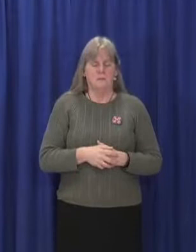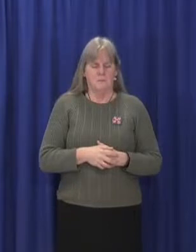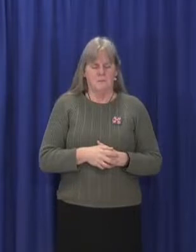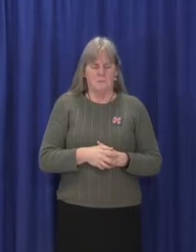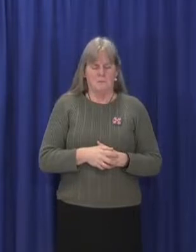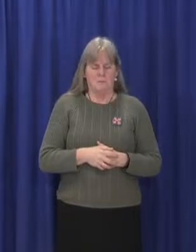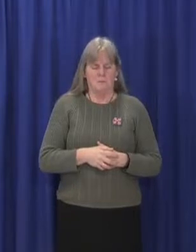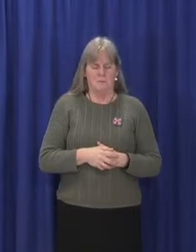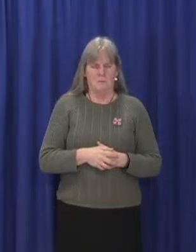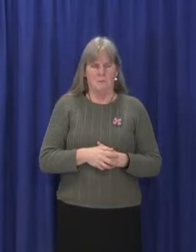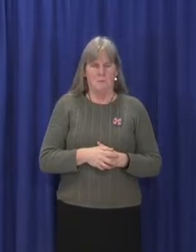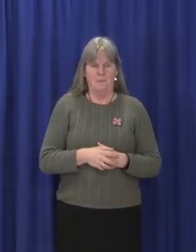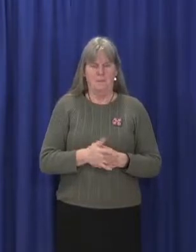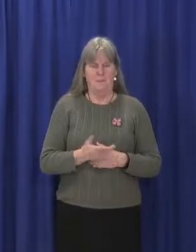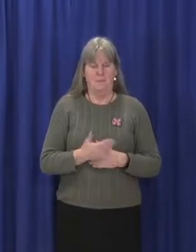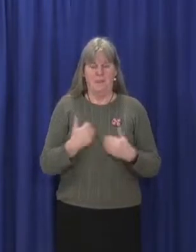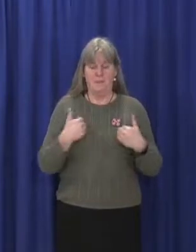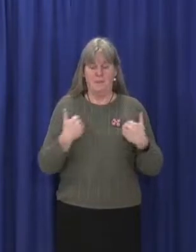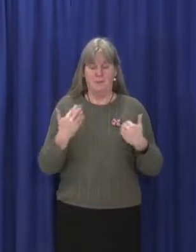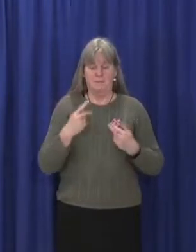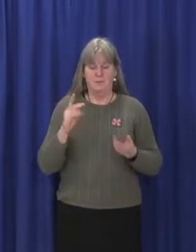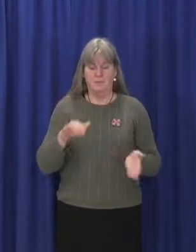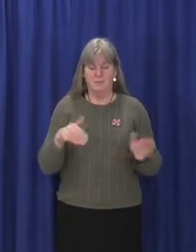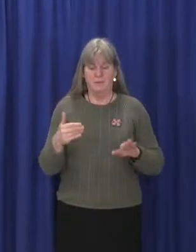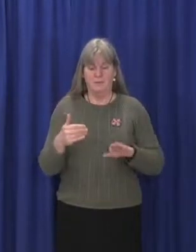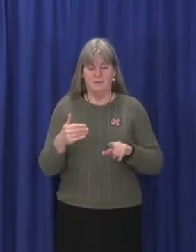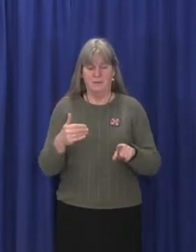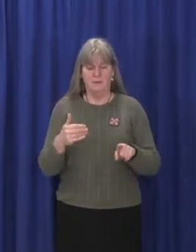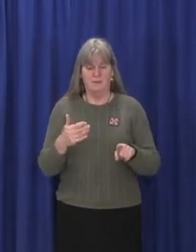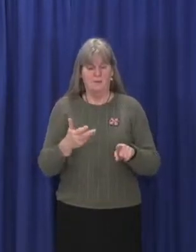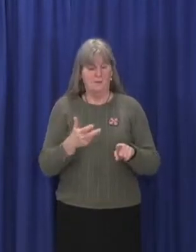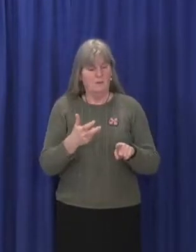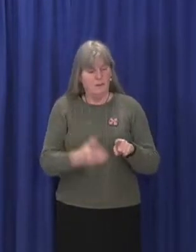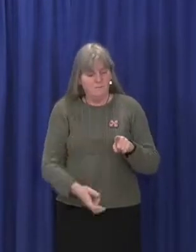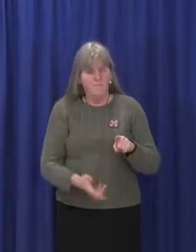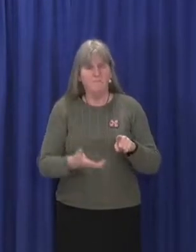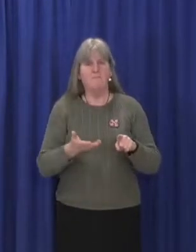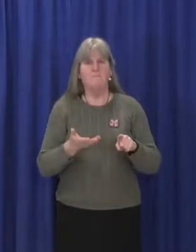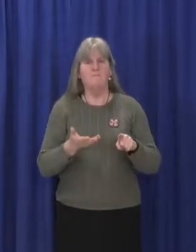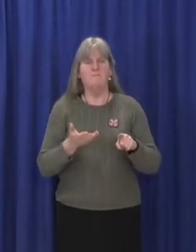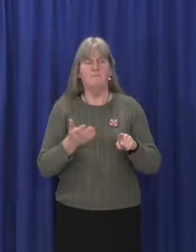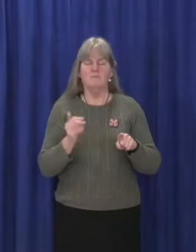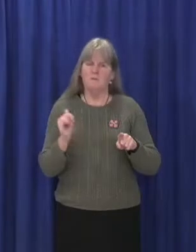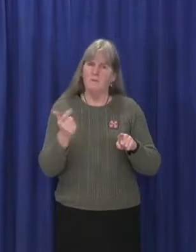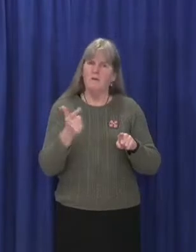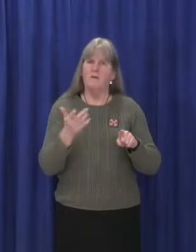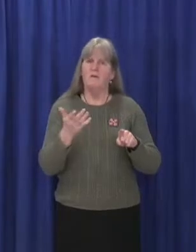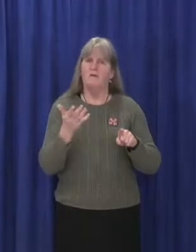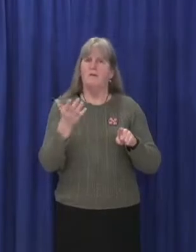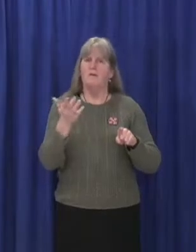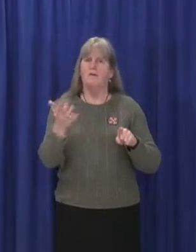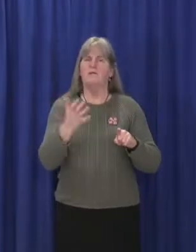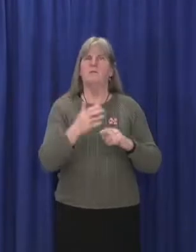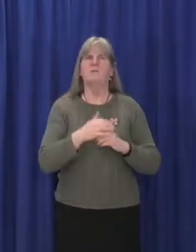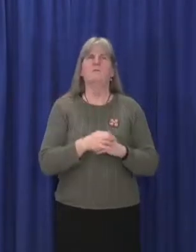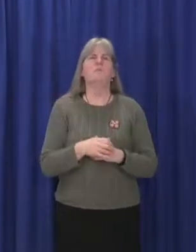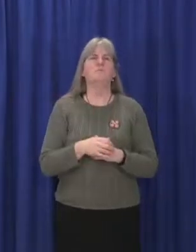The loss of young people I think is the hardest loss for all of us. The loss of